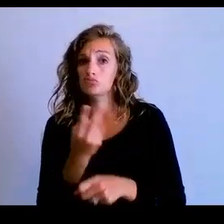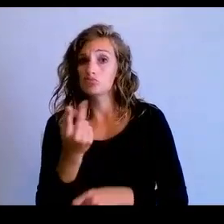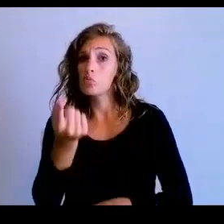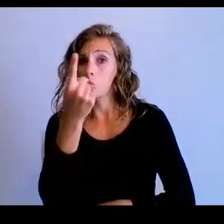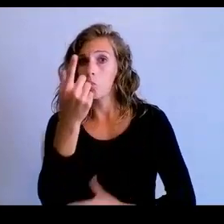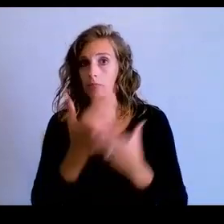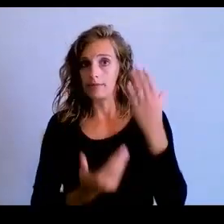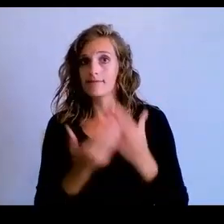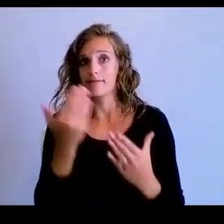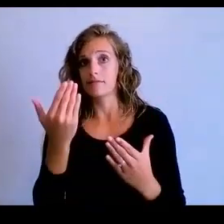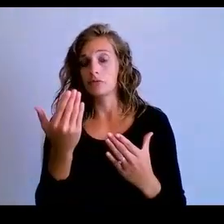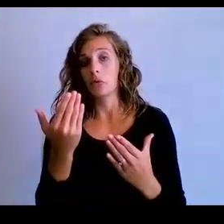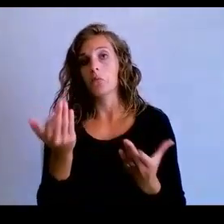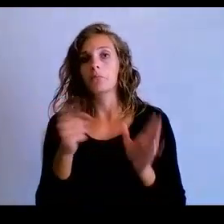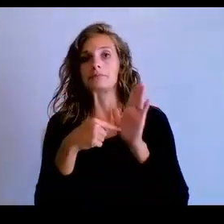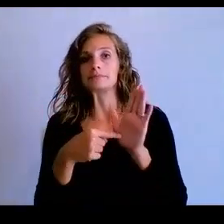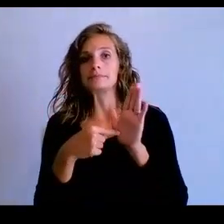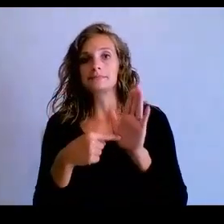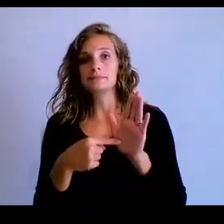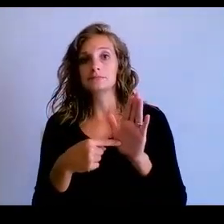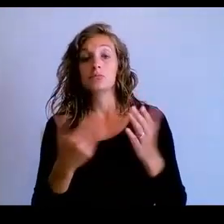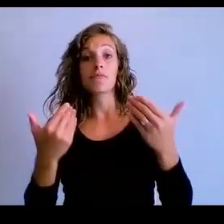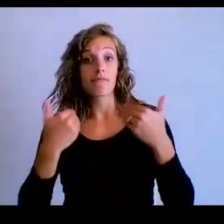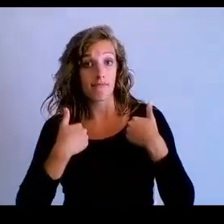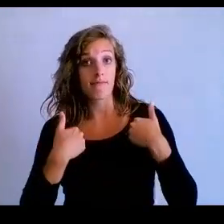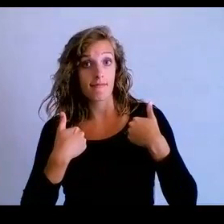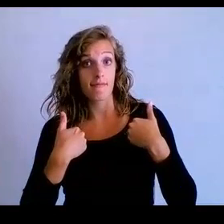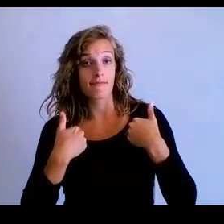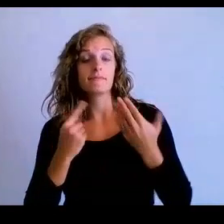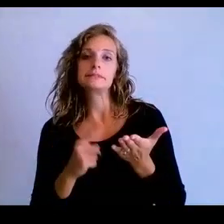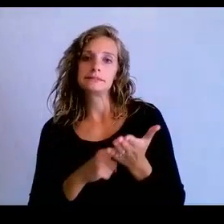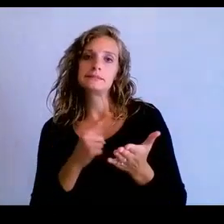where some two-handed symmetrical signs have been dropped to just be produced